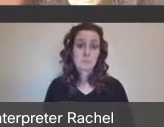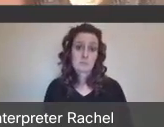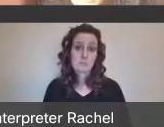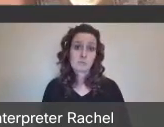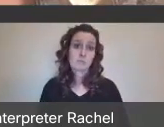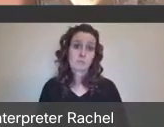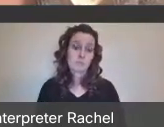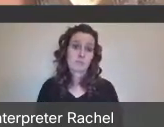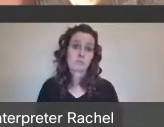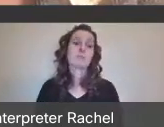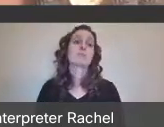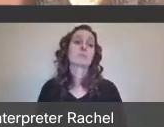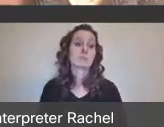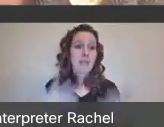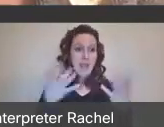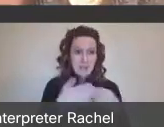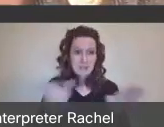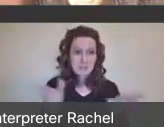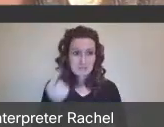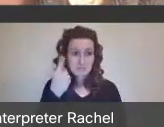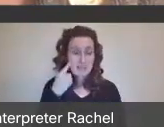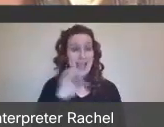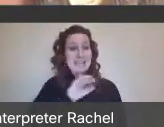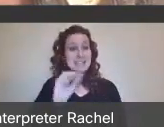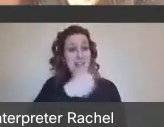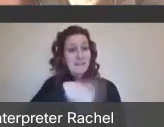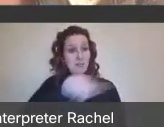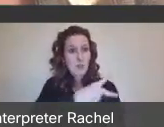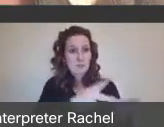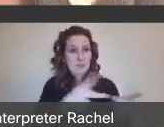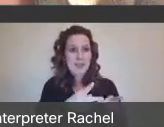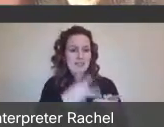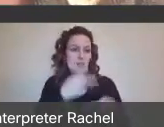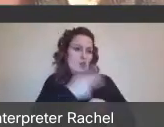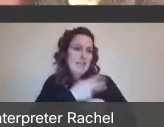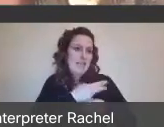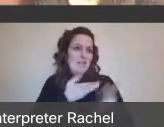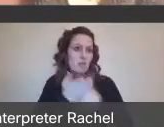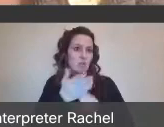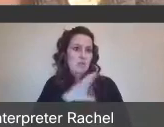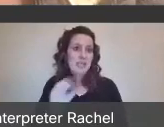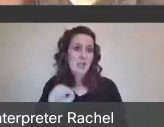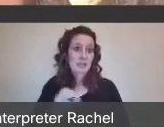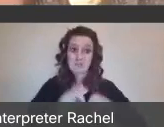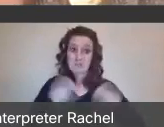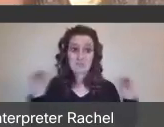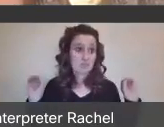understand that none of those places are under the County's jurisdiction, none of them, and we